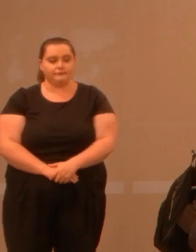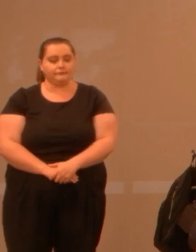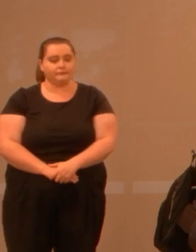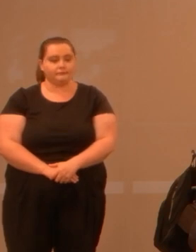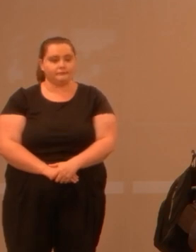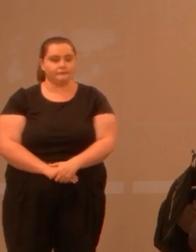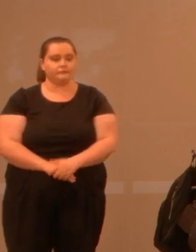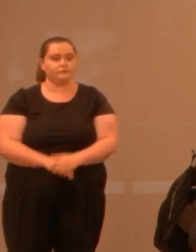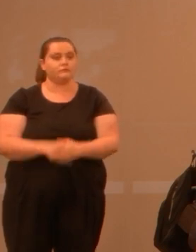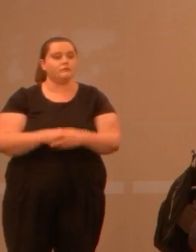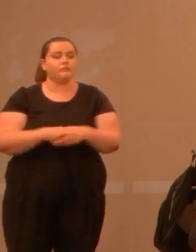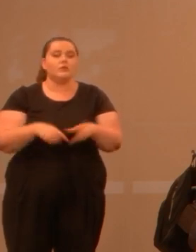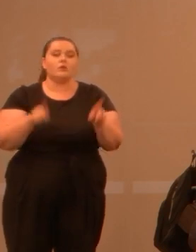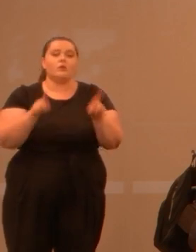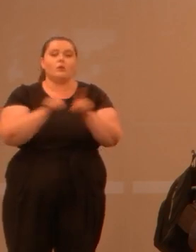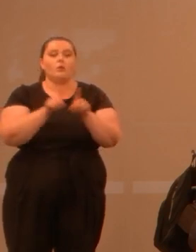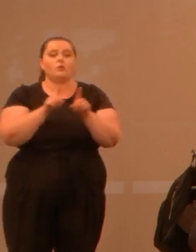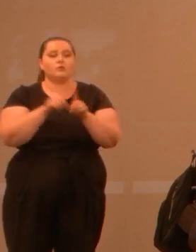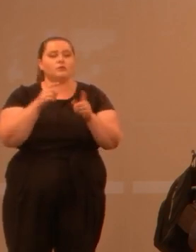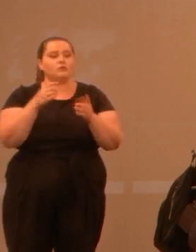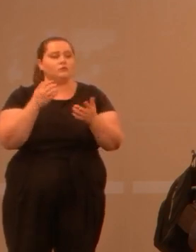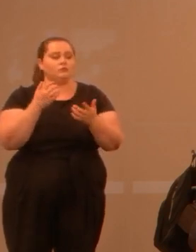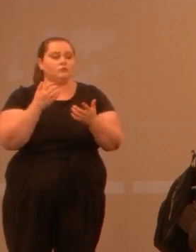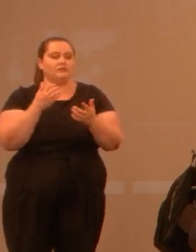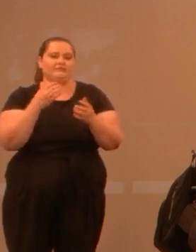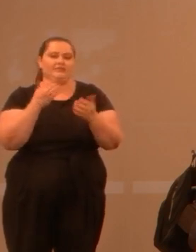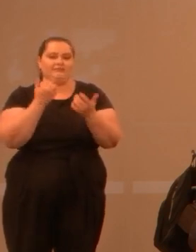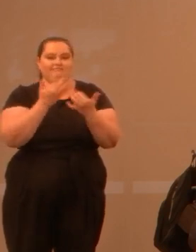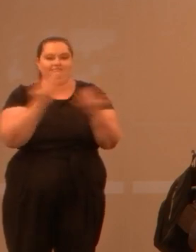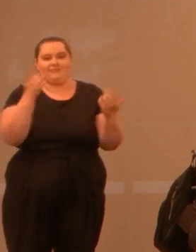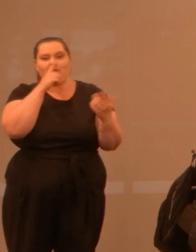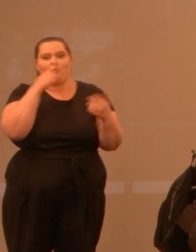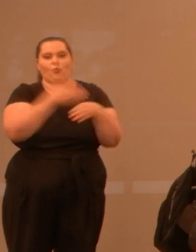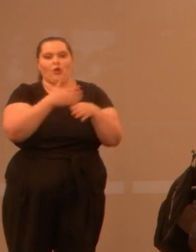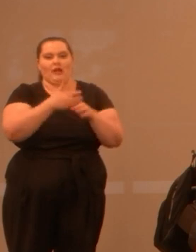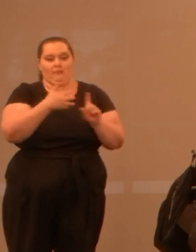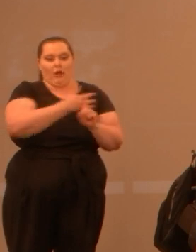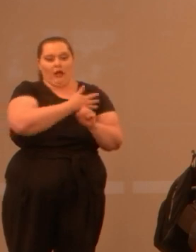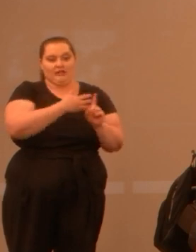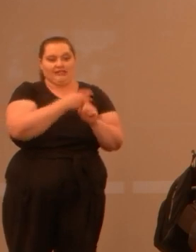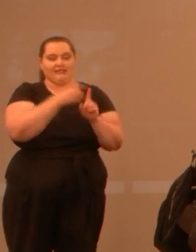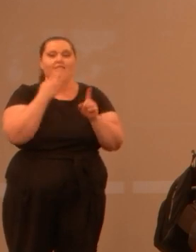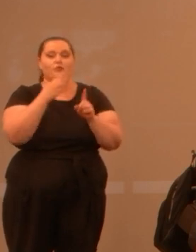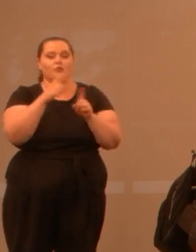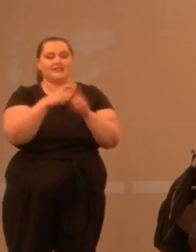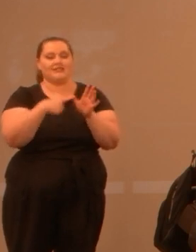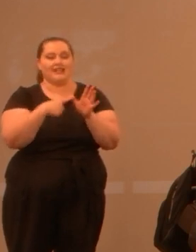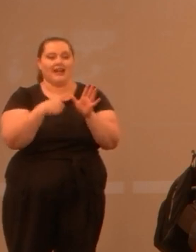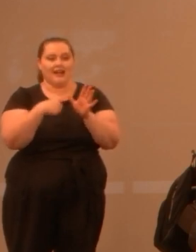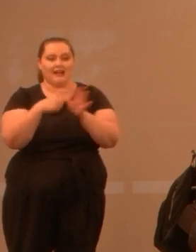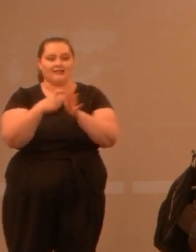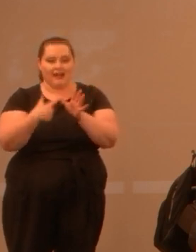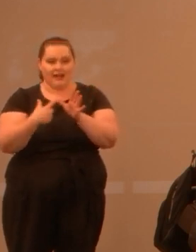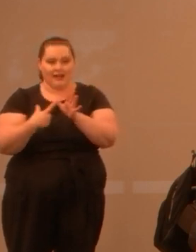to recognise there's always a lot of people behind the scenes of the Awards, so thank you to DAADA, Jaquie and the crew who have organised all of the